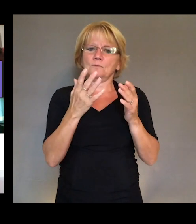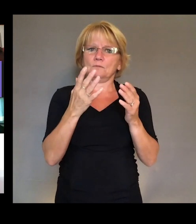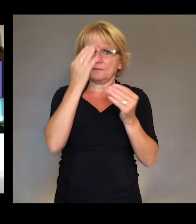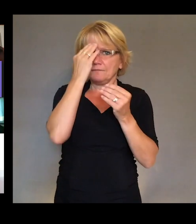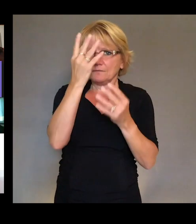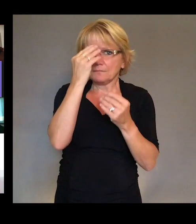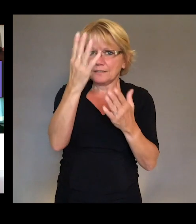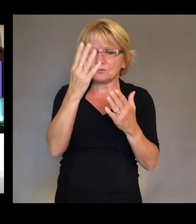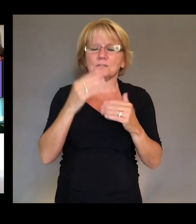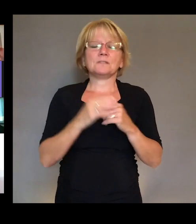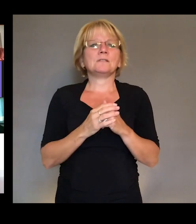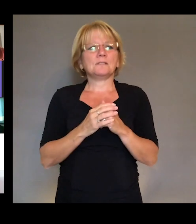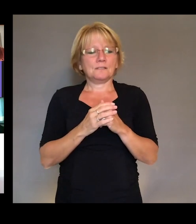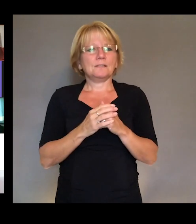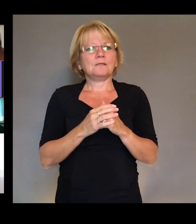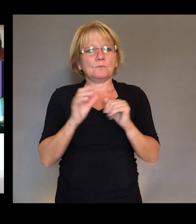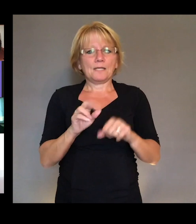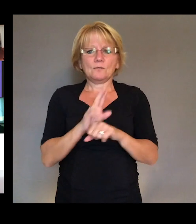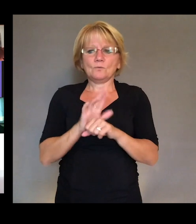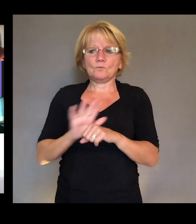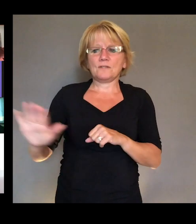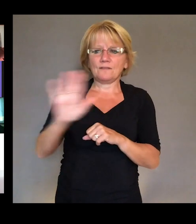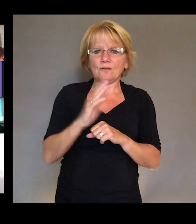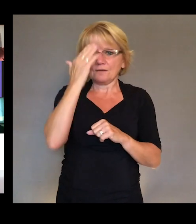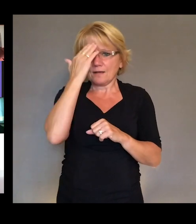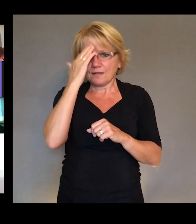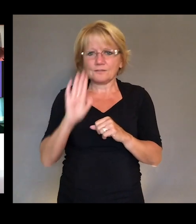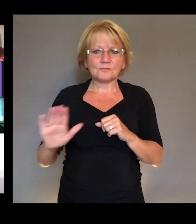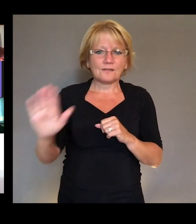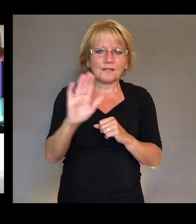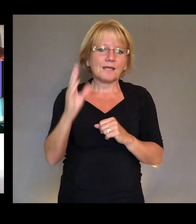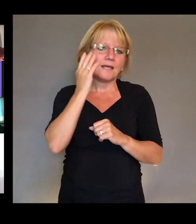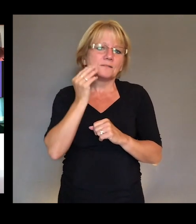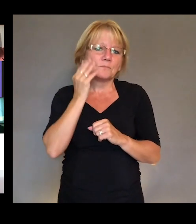You can definitely draw on again students' funds of knowledge, their experiences,